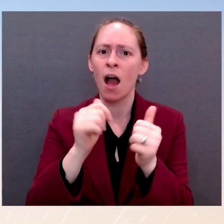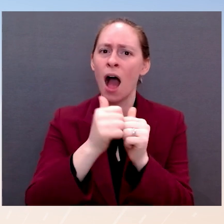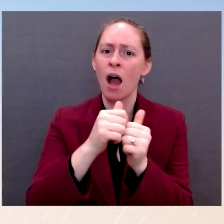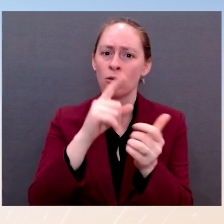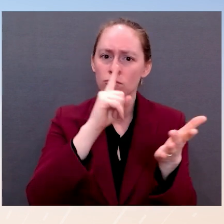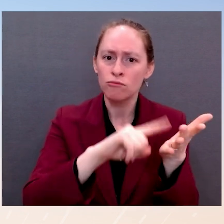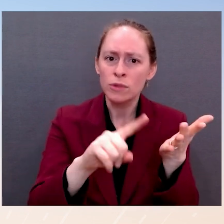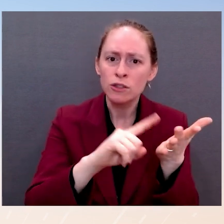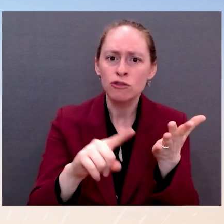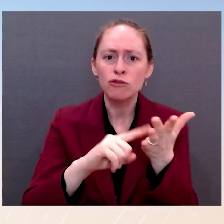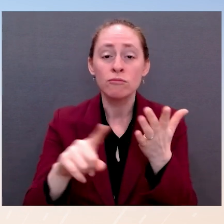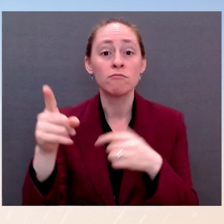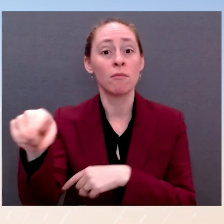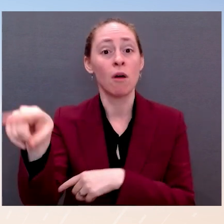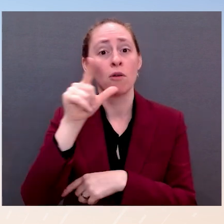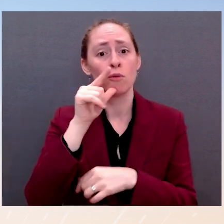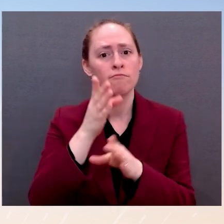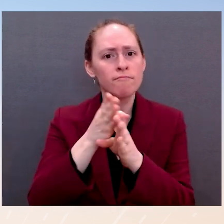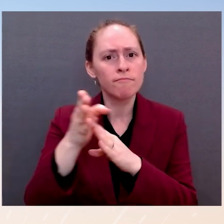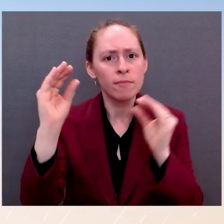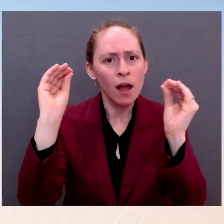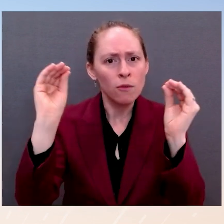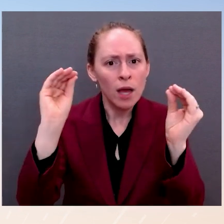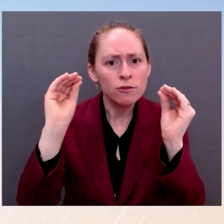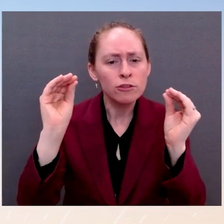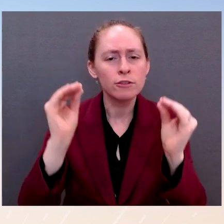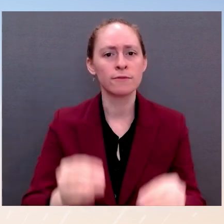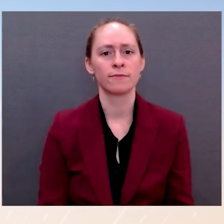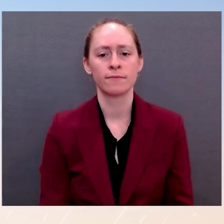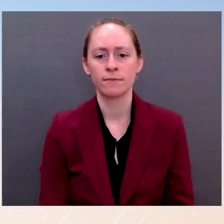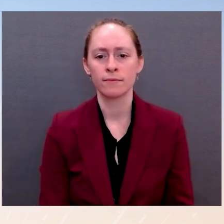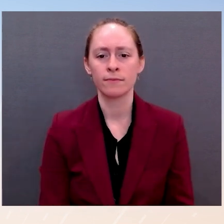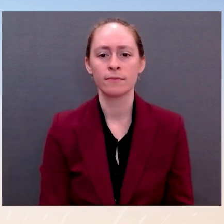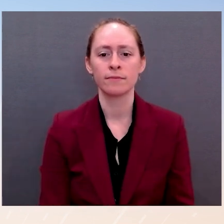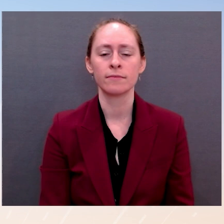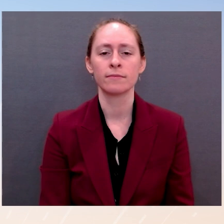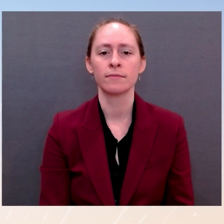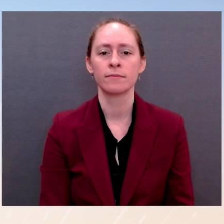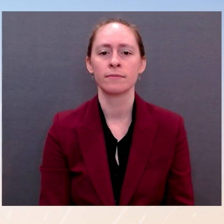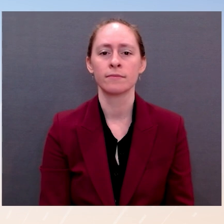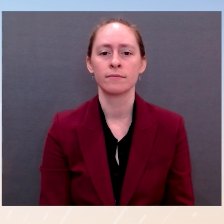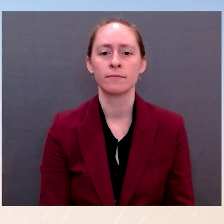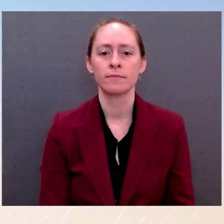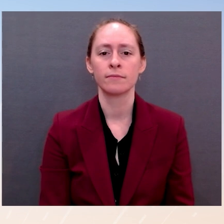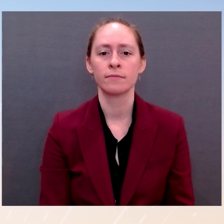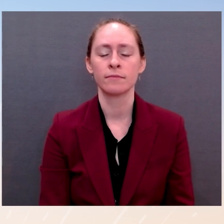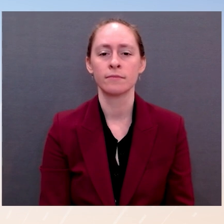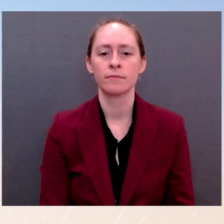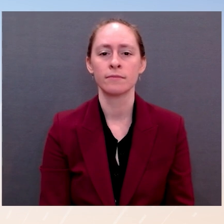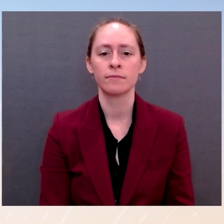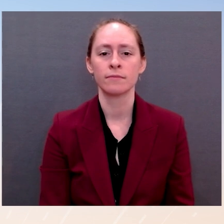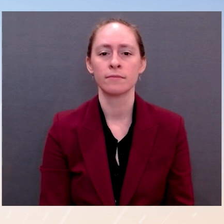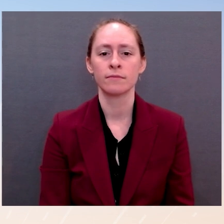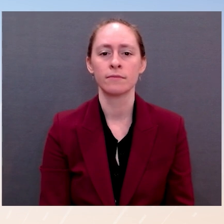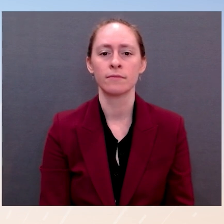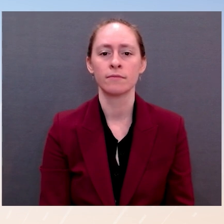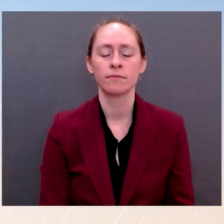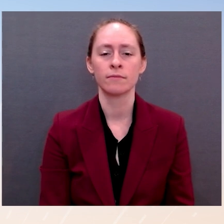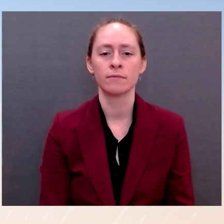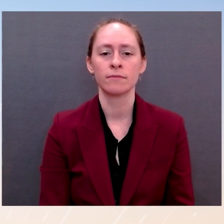and those leading the way on public education and advocacy. And I want to just thank those, especially when we talk